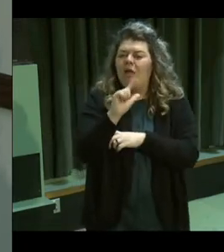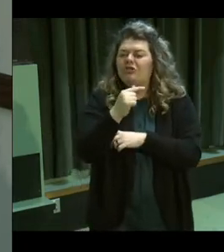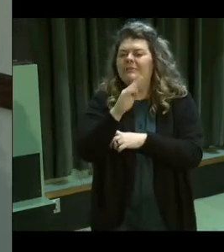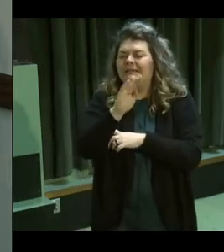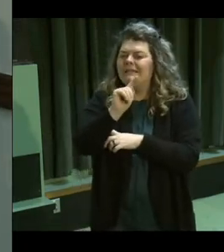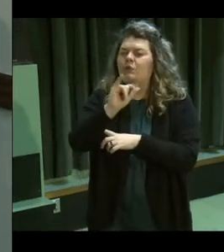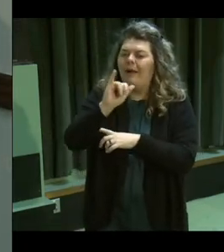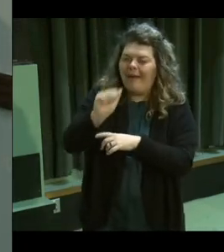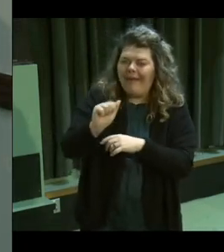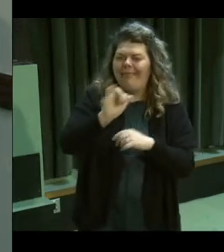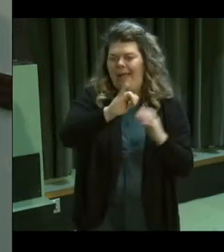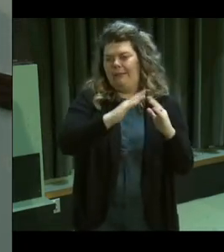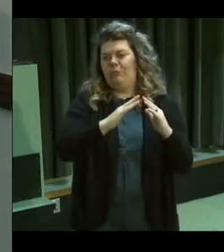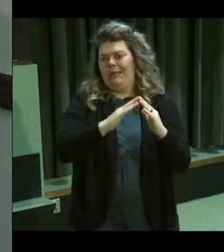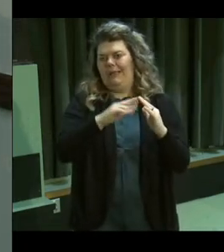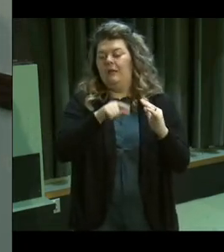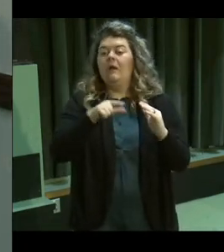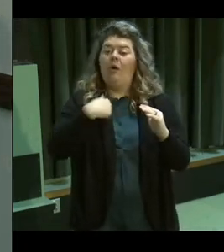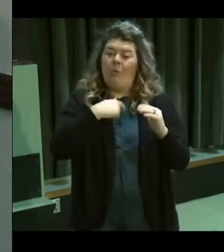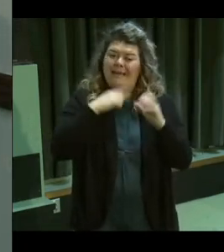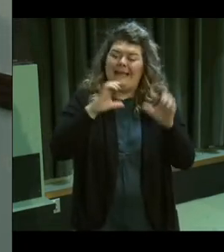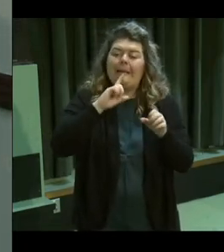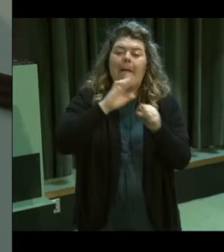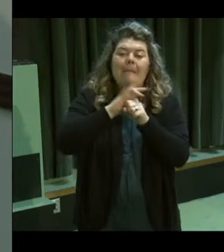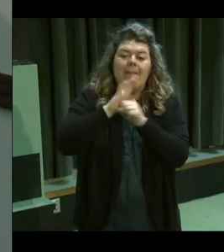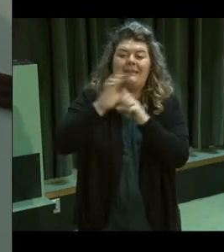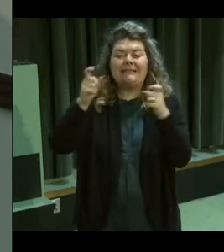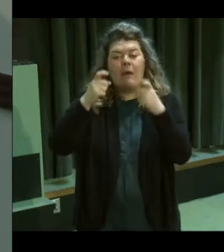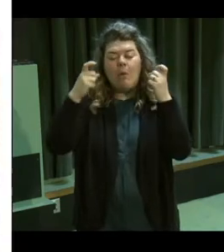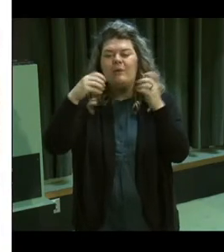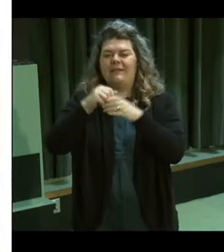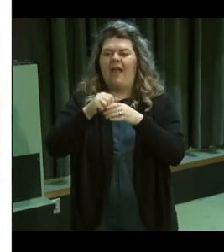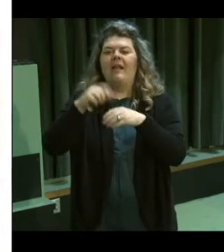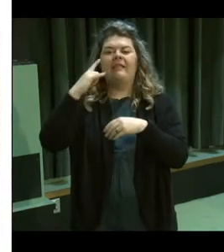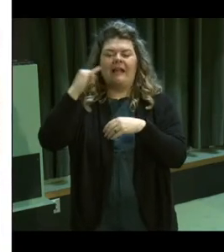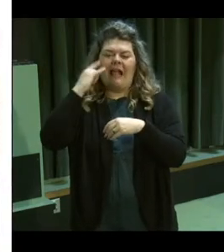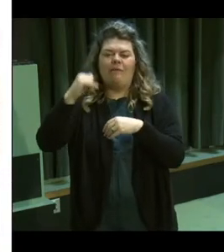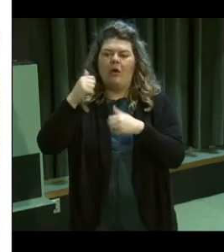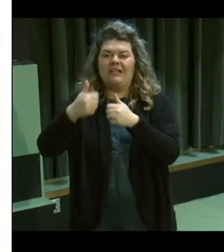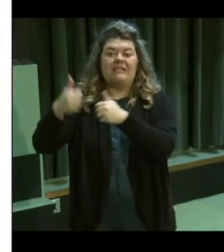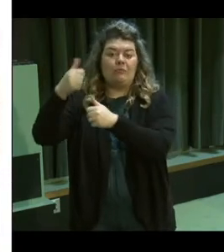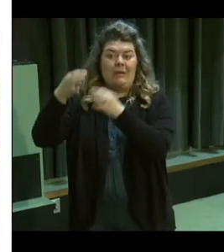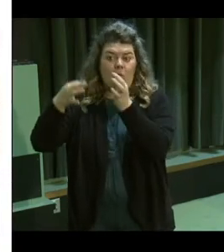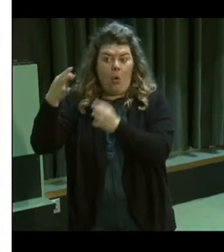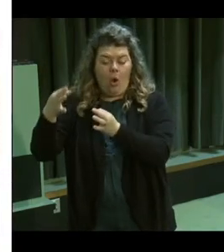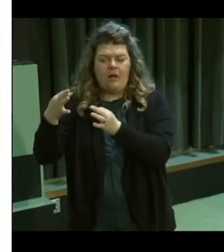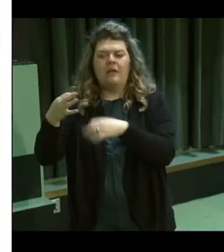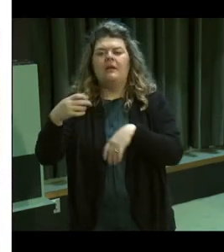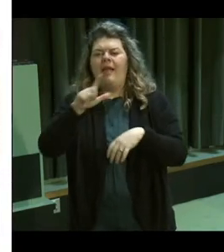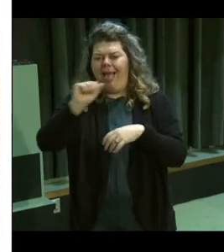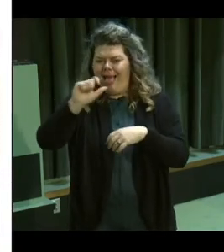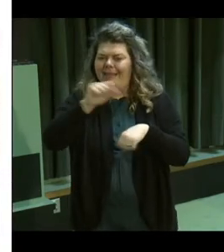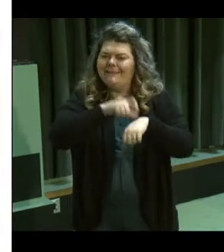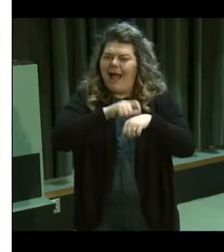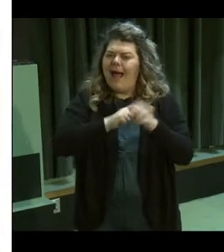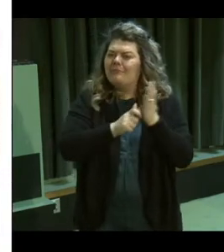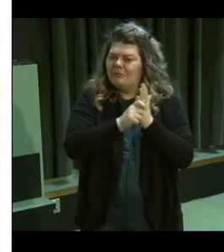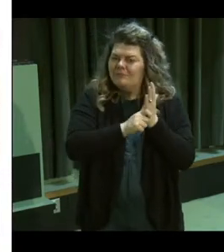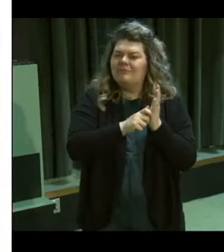your grandfather's support of the LGBT community. So we did commitment ceremonies there at the California Supreme Court,